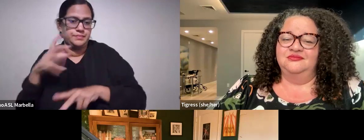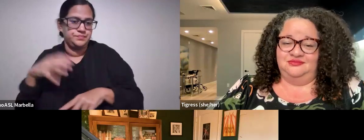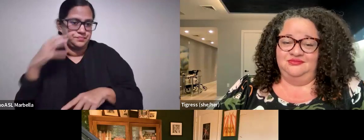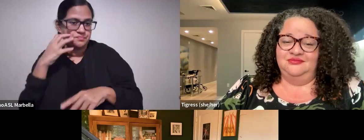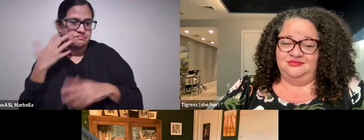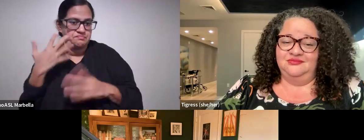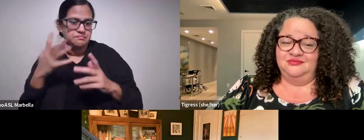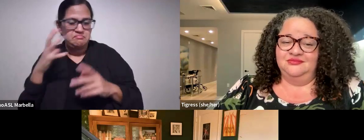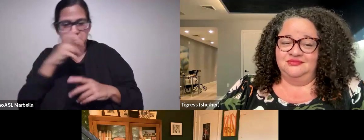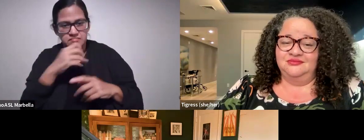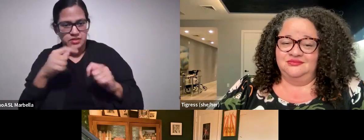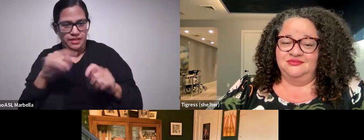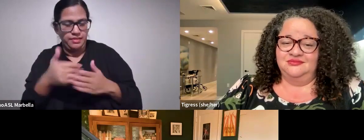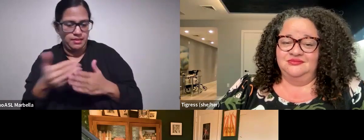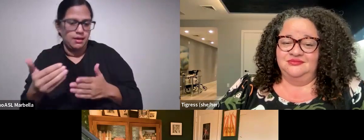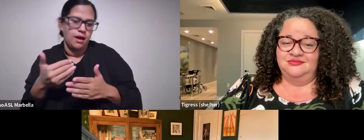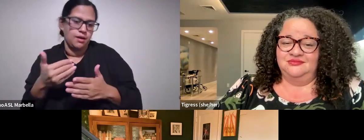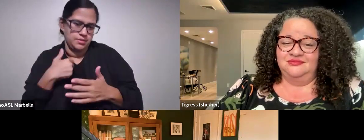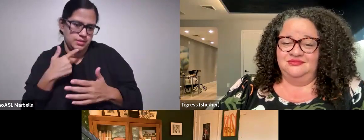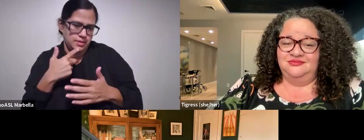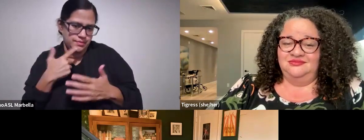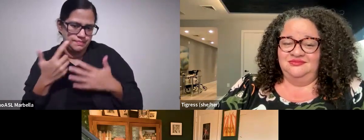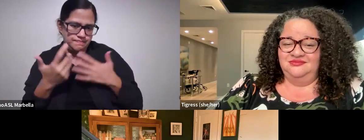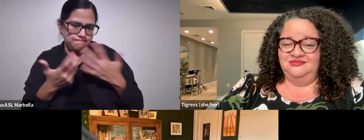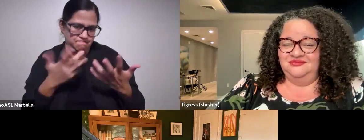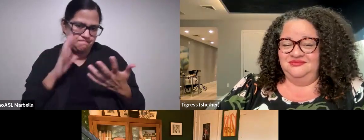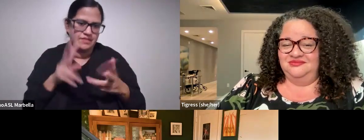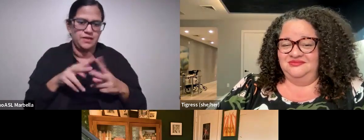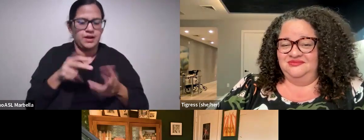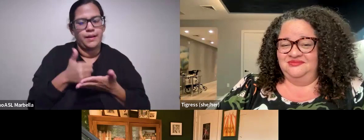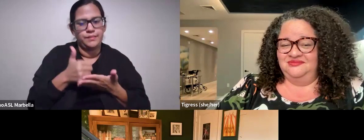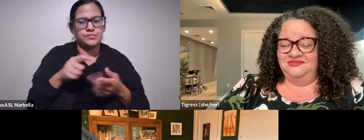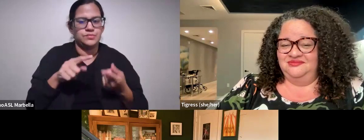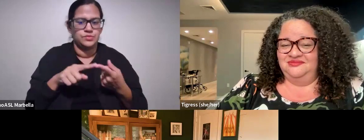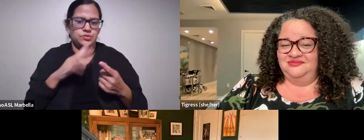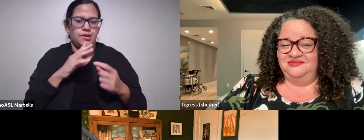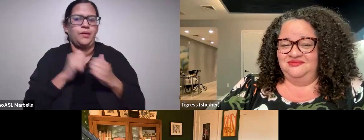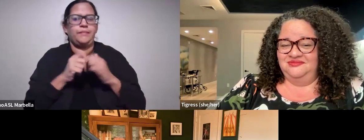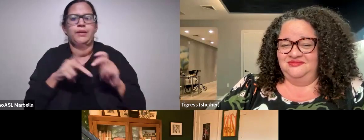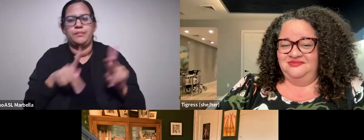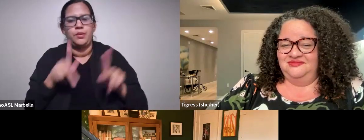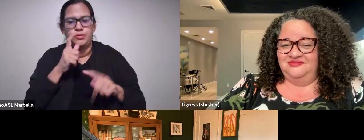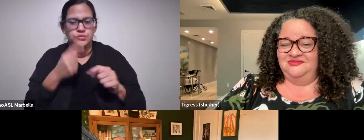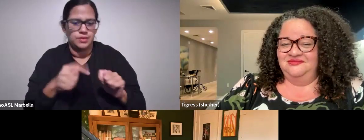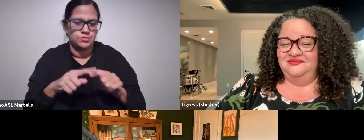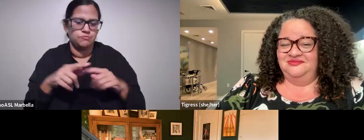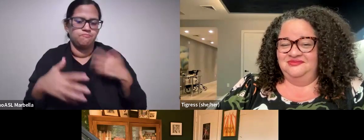So I would say very helpful to talk to folks who've been trying to crack that particular nut soda sibi.